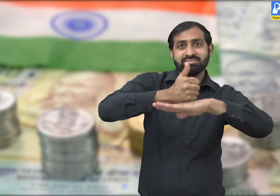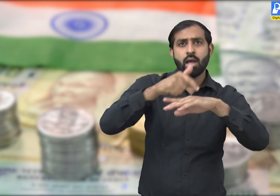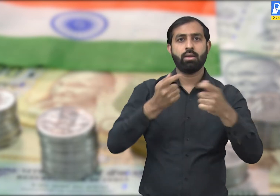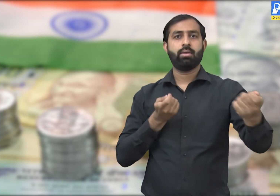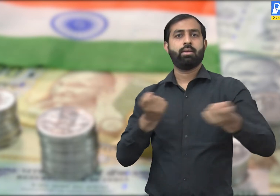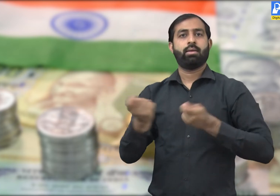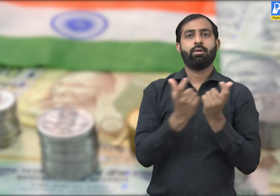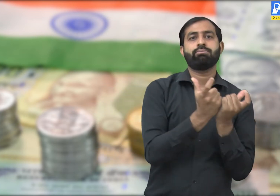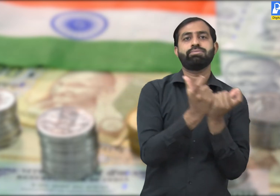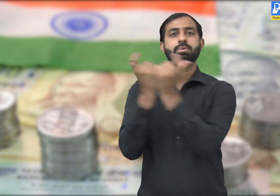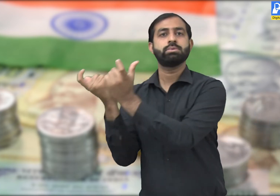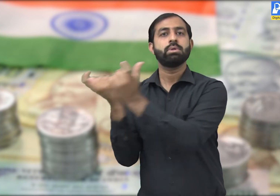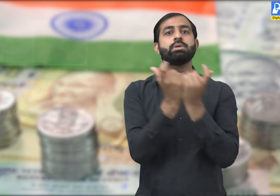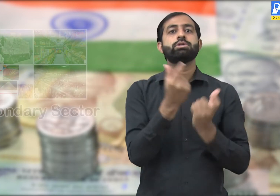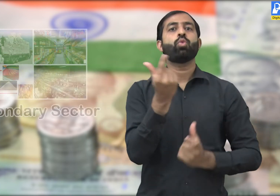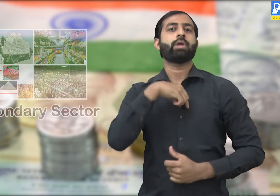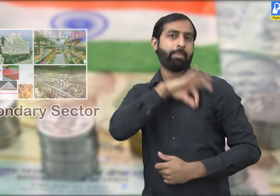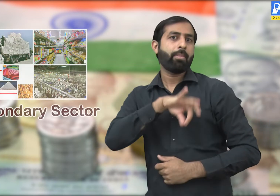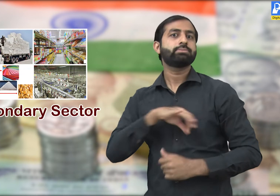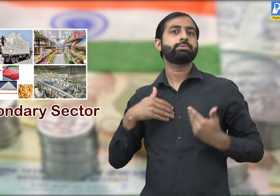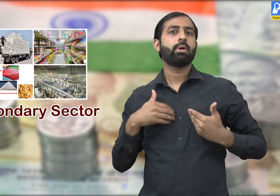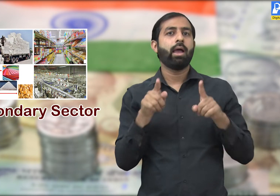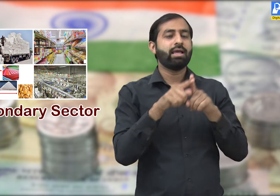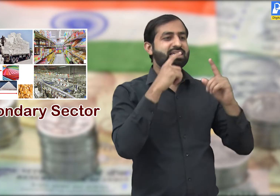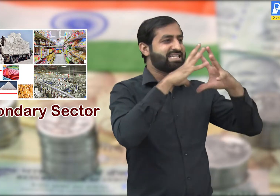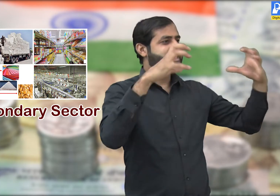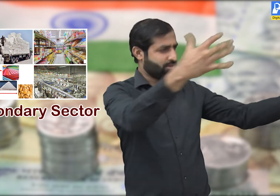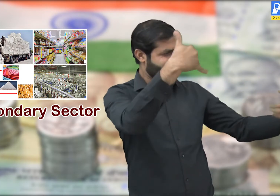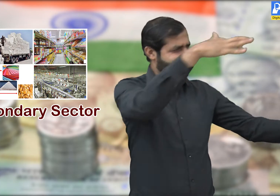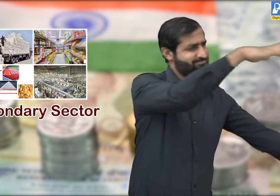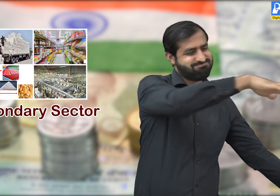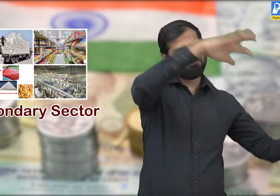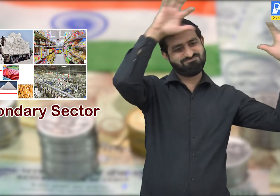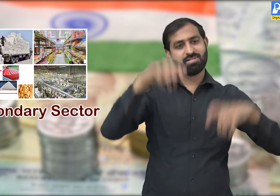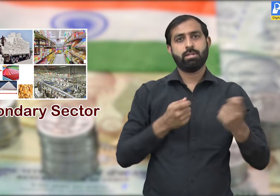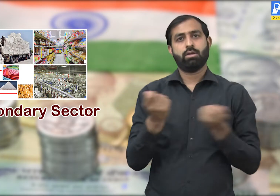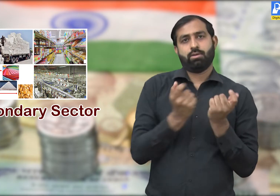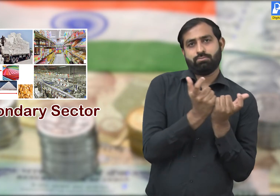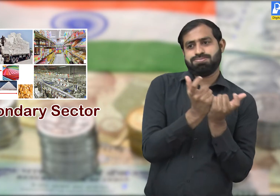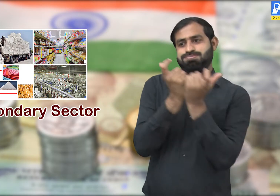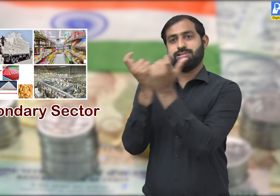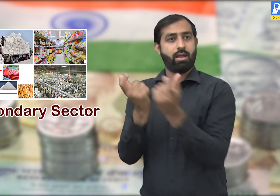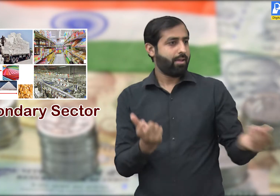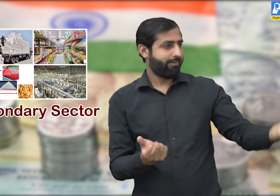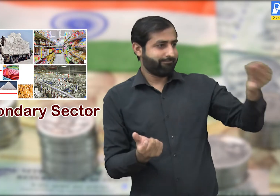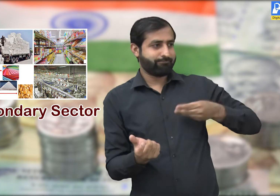decide to set up transport services to transport goods from the villages to the markets for sale.